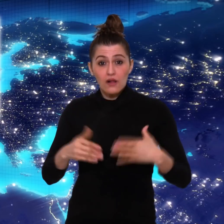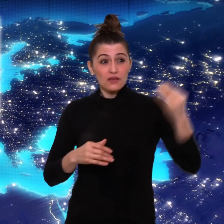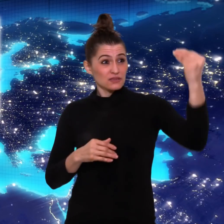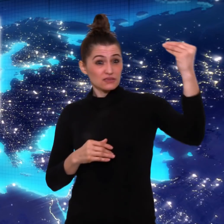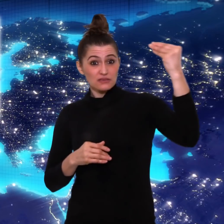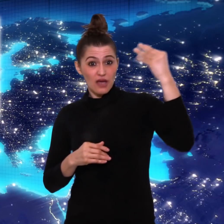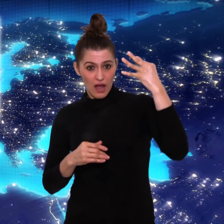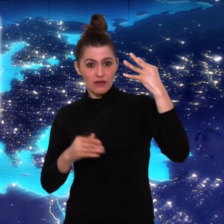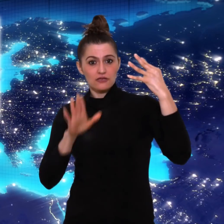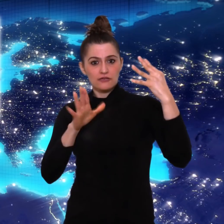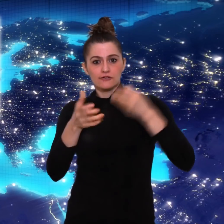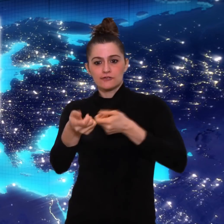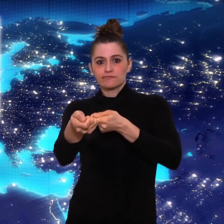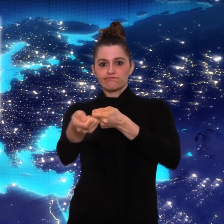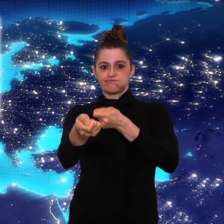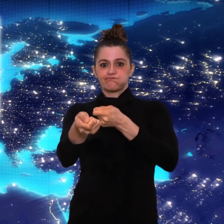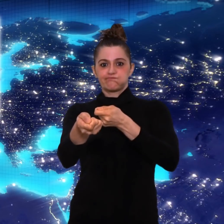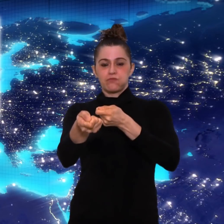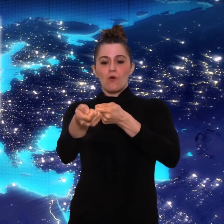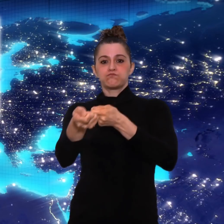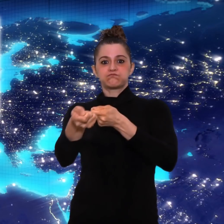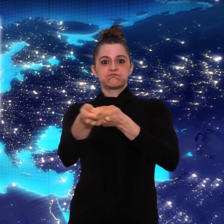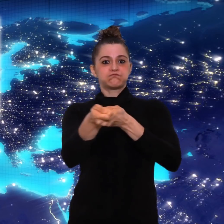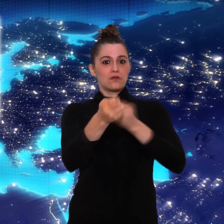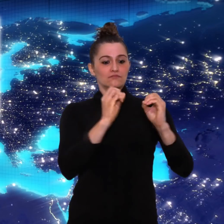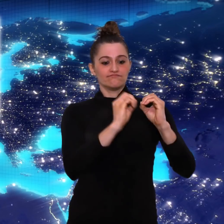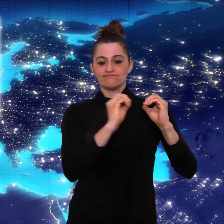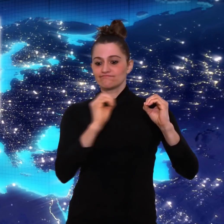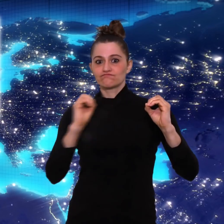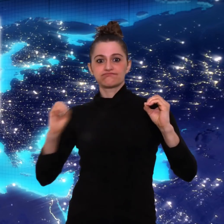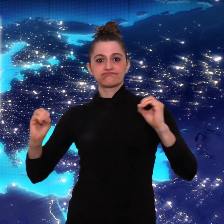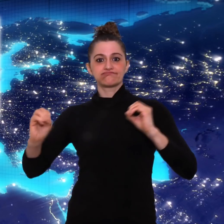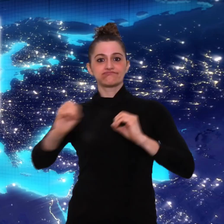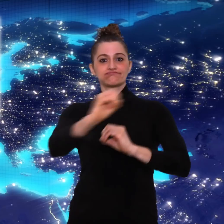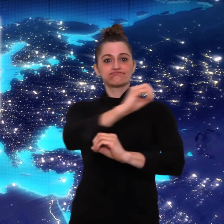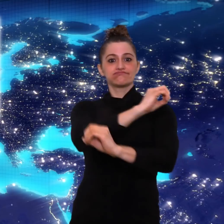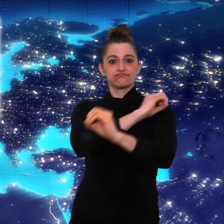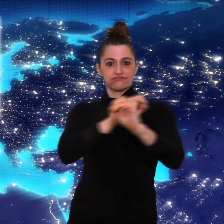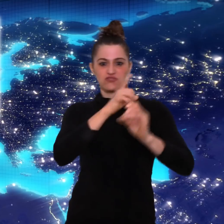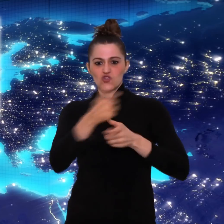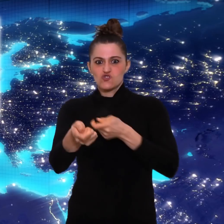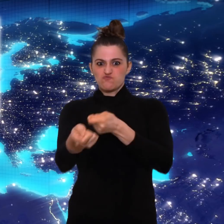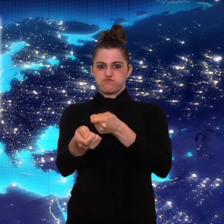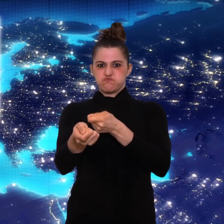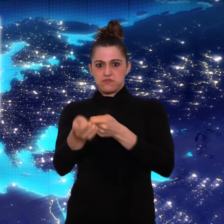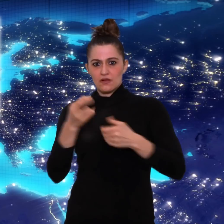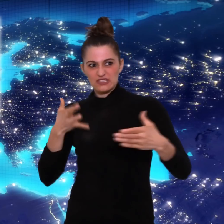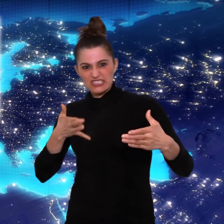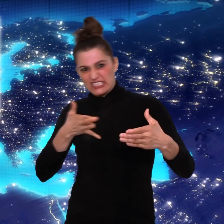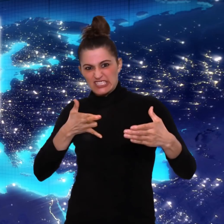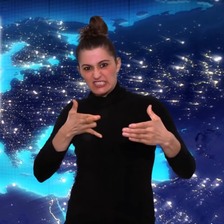blistering solar radiation.